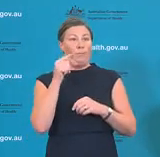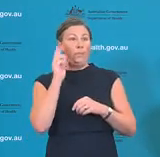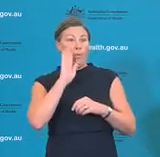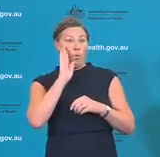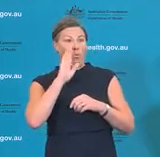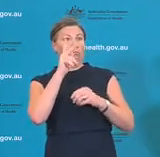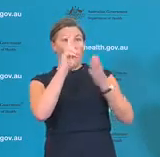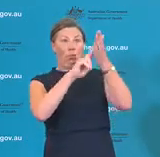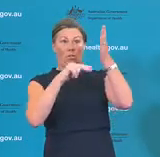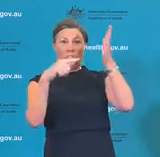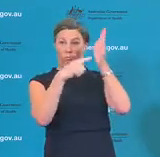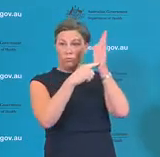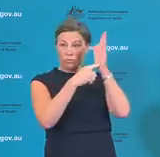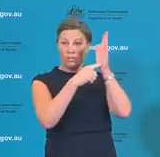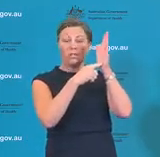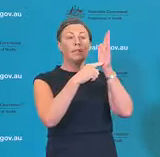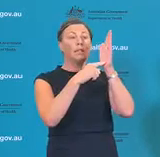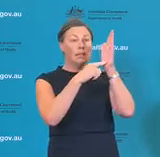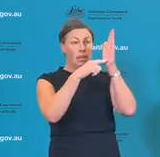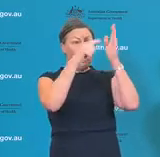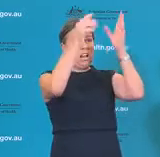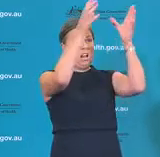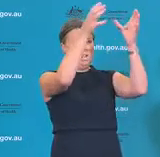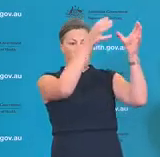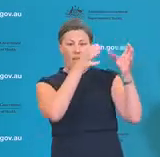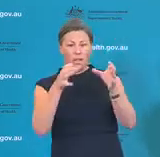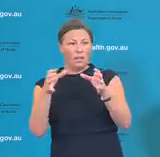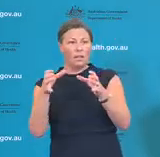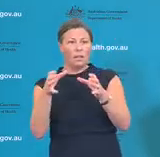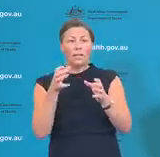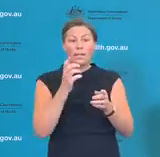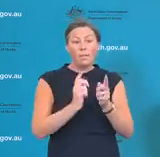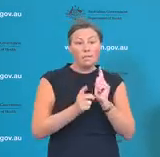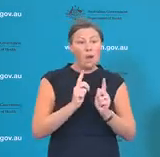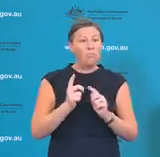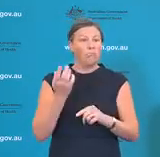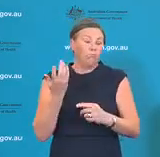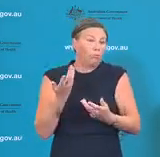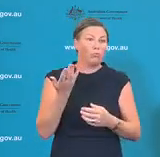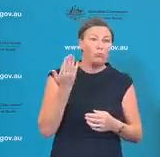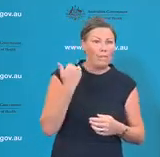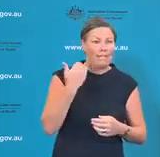the country and it's been used on a number of occasions in recent times to